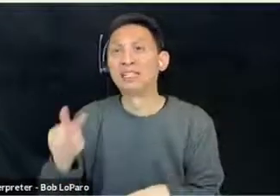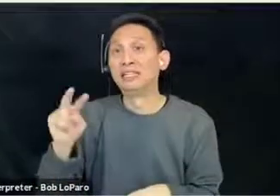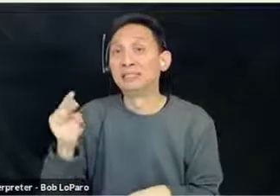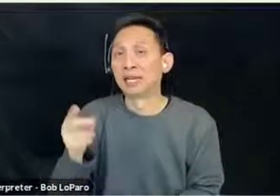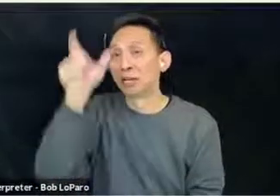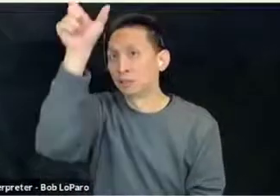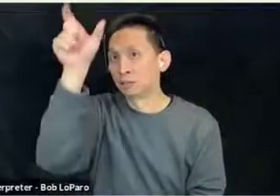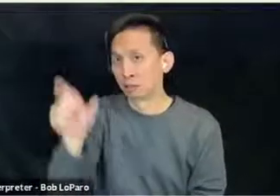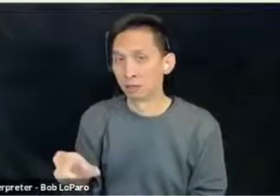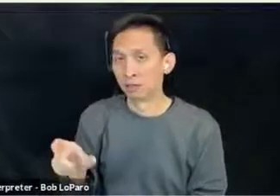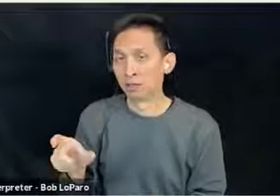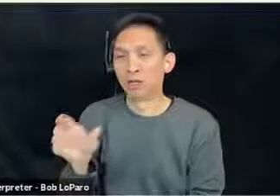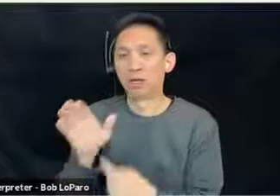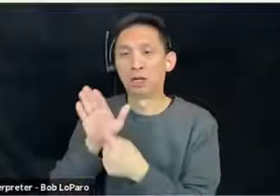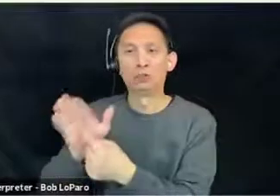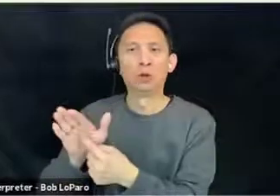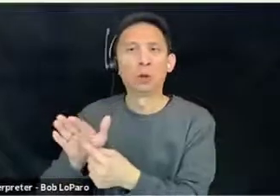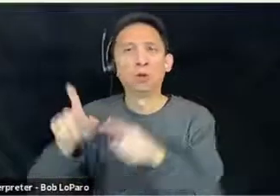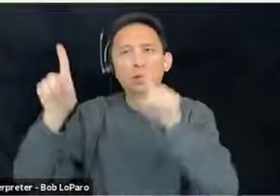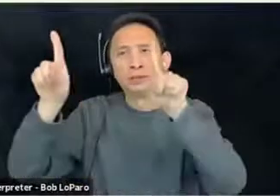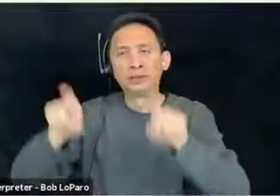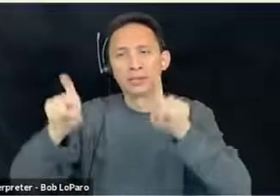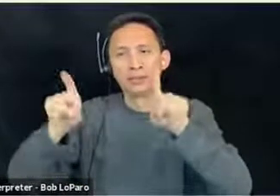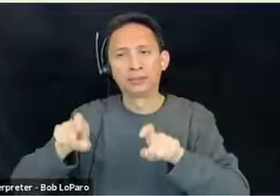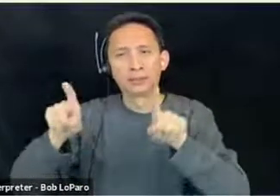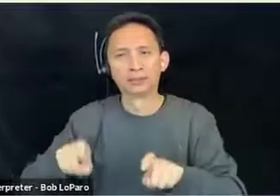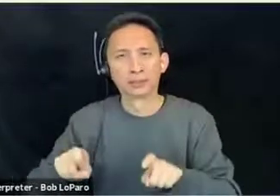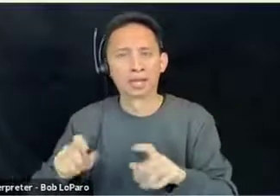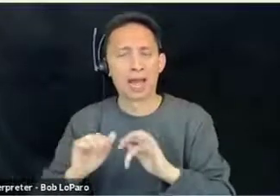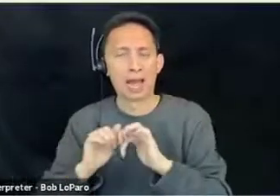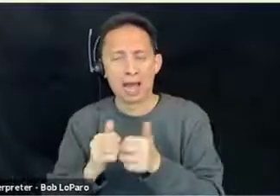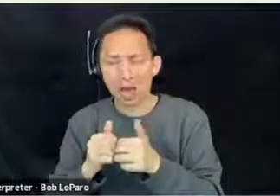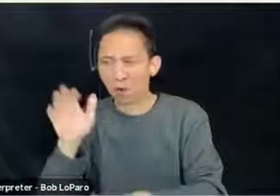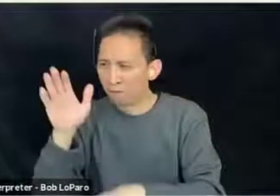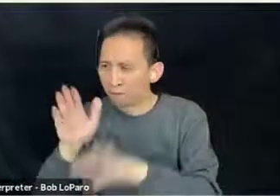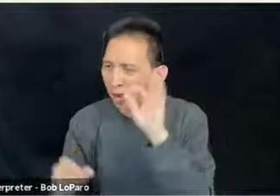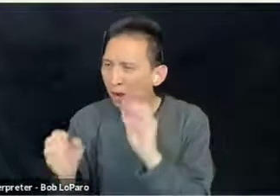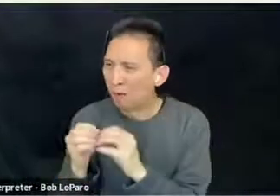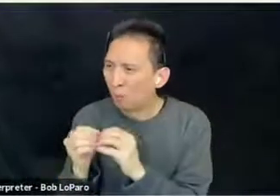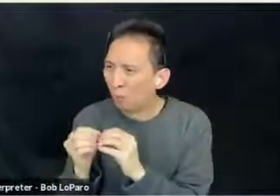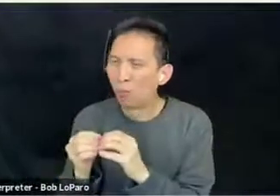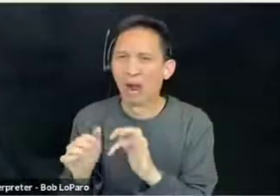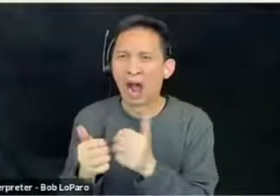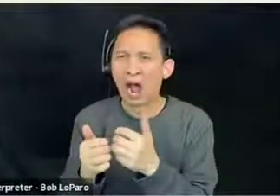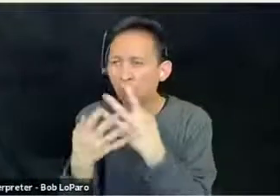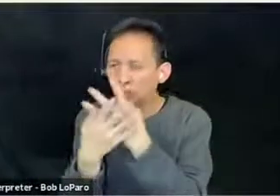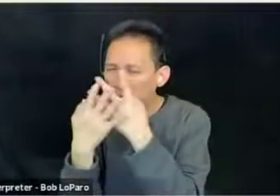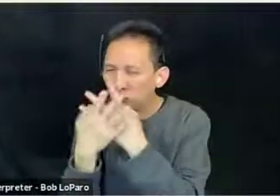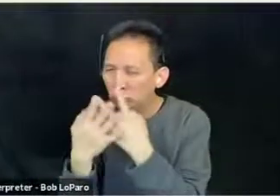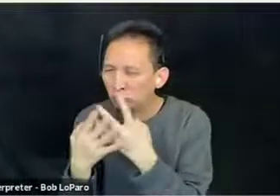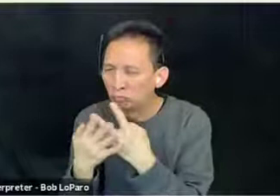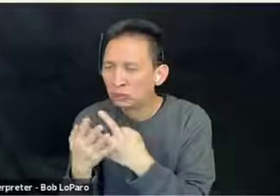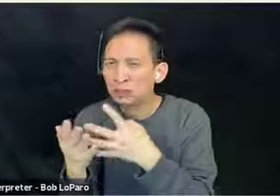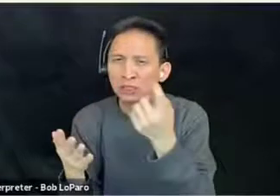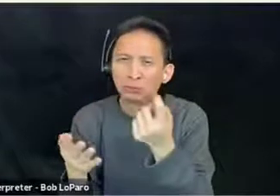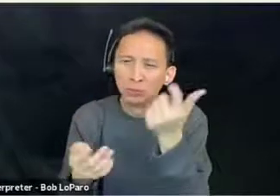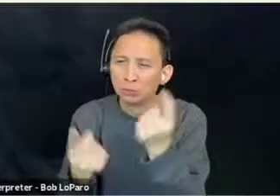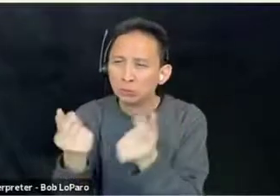to help further elucidate that to help further, you know, understand what's going on